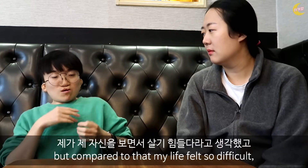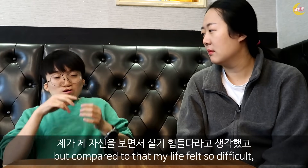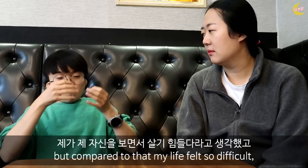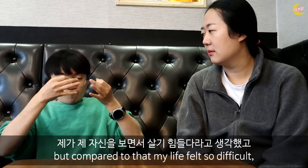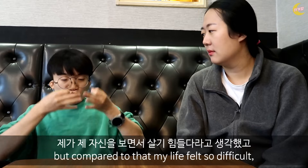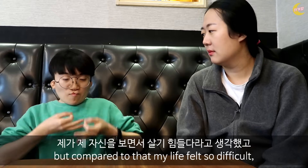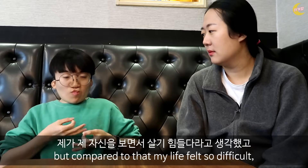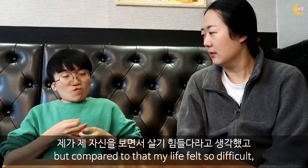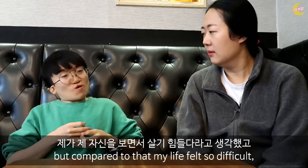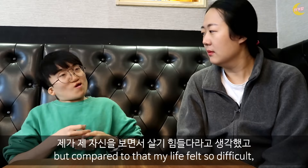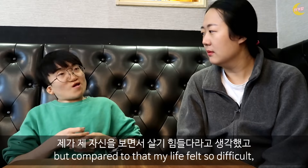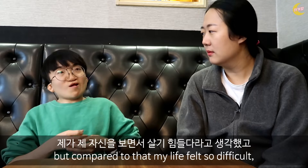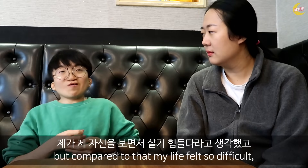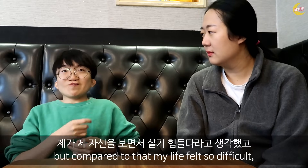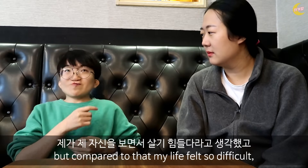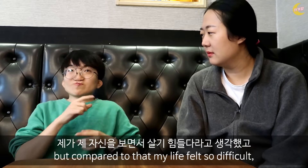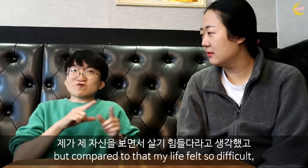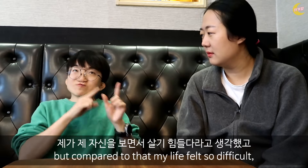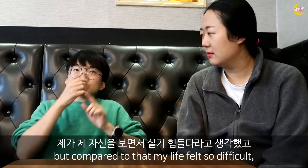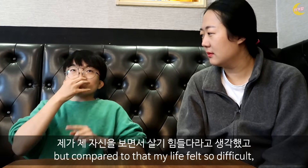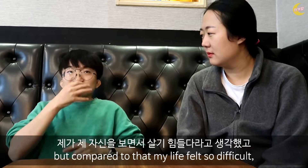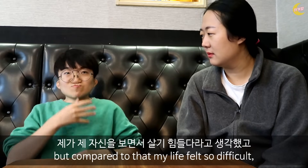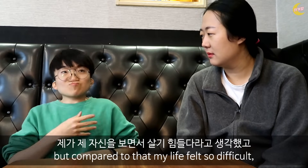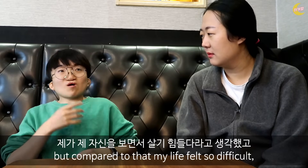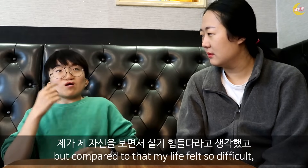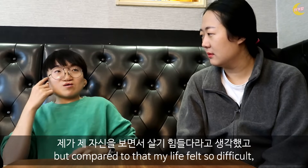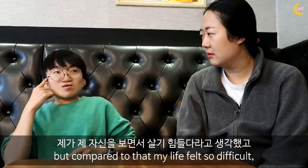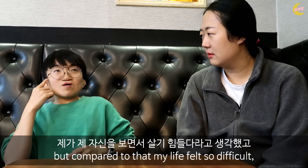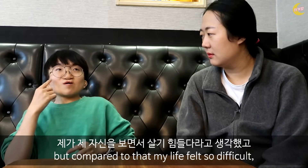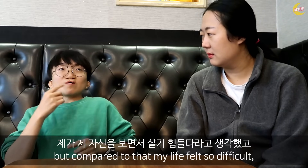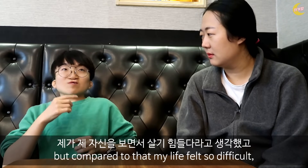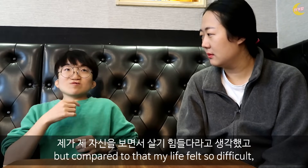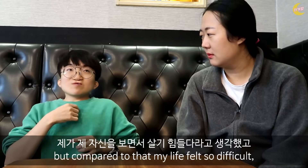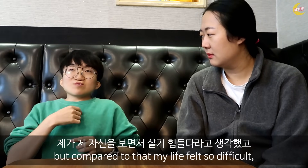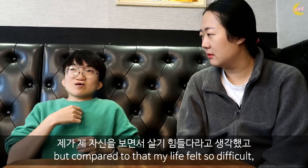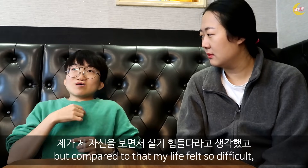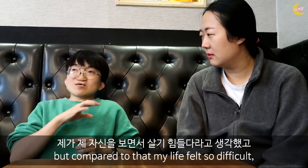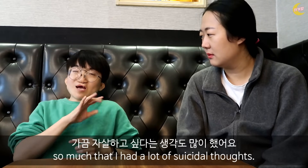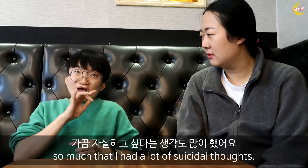but compared to that my life felt so difficult,